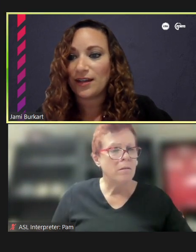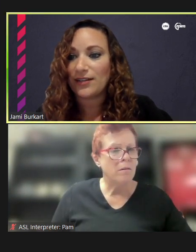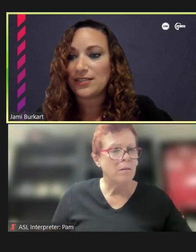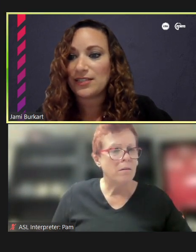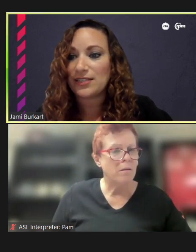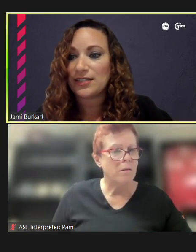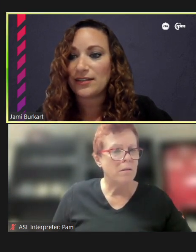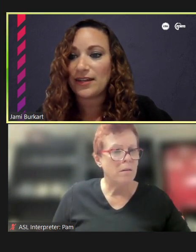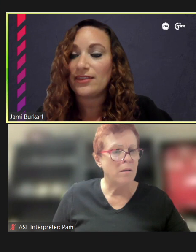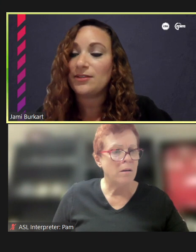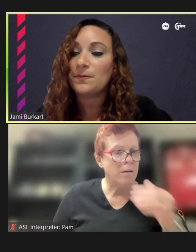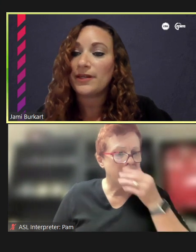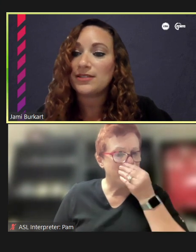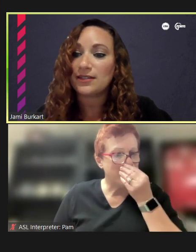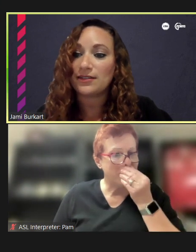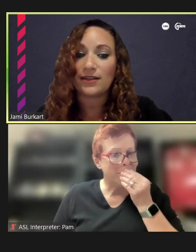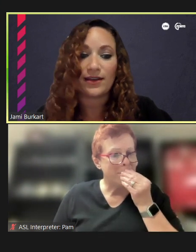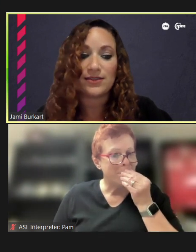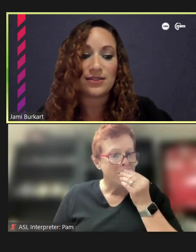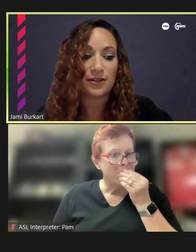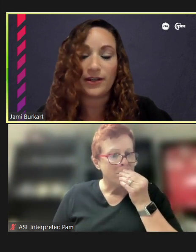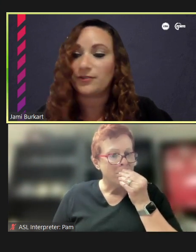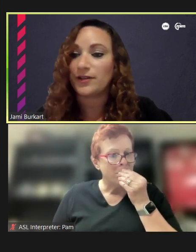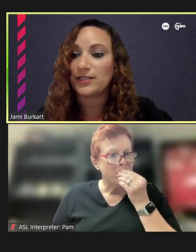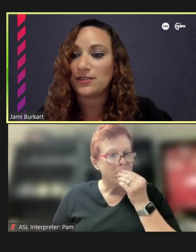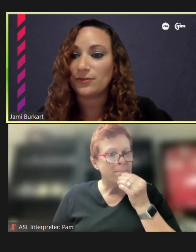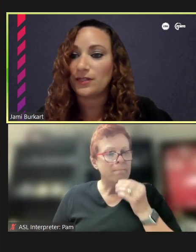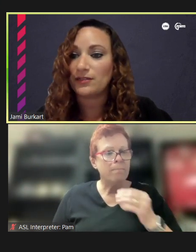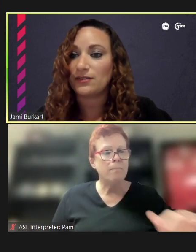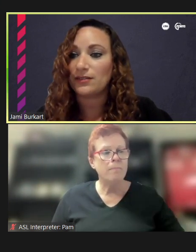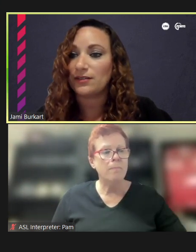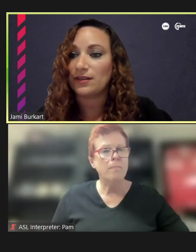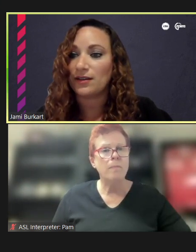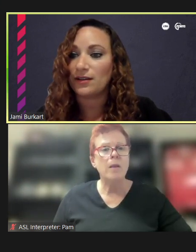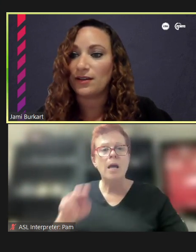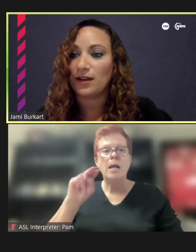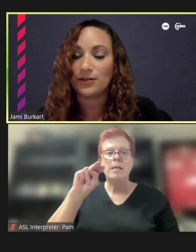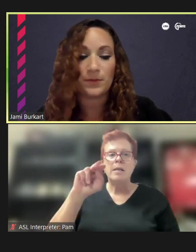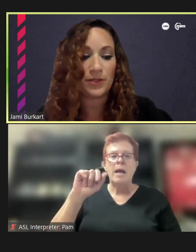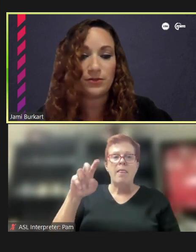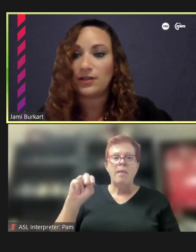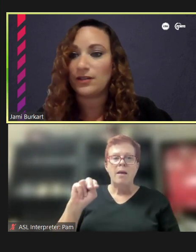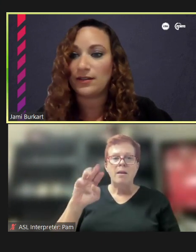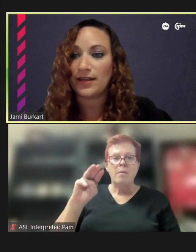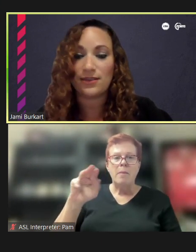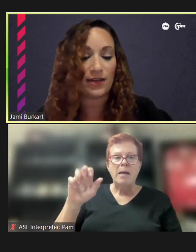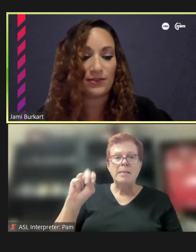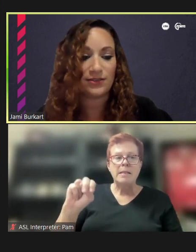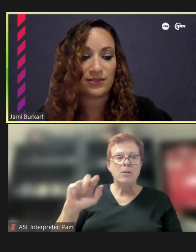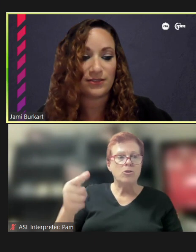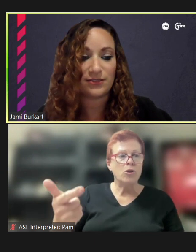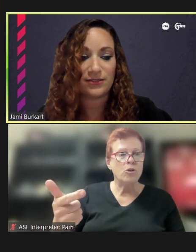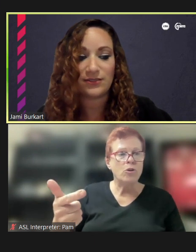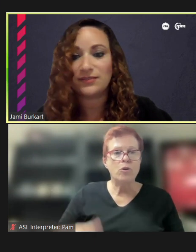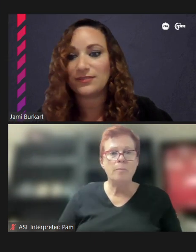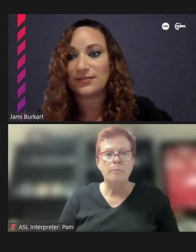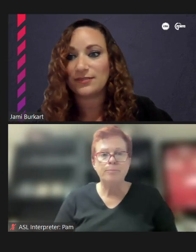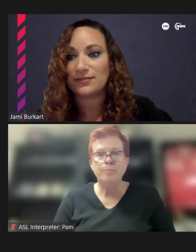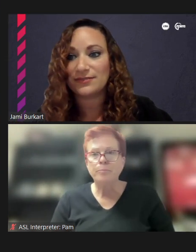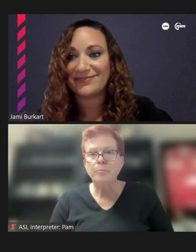I see Nathan Mason has their hand raised. If we can unmute Nathan. Hi, good evening.